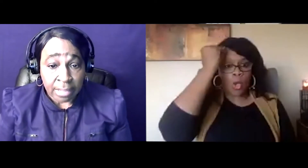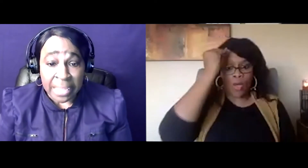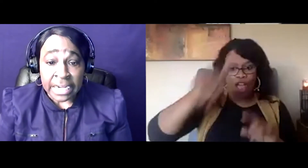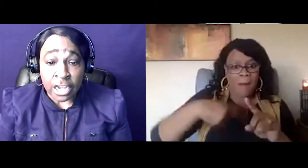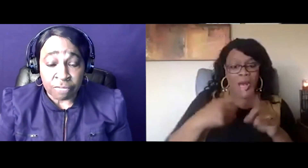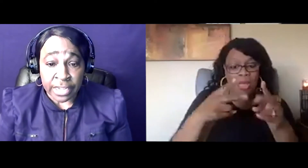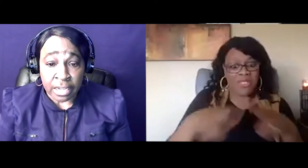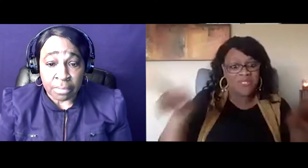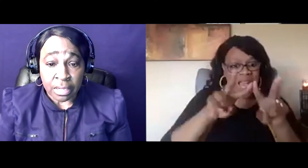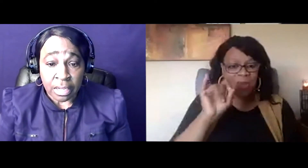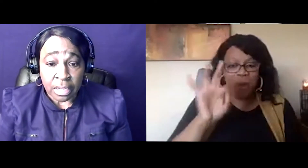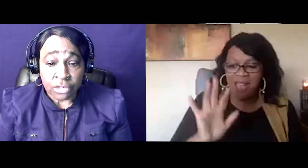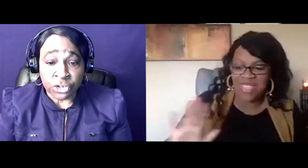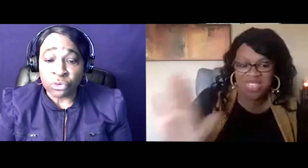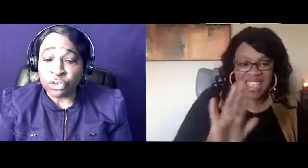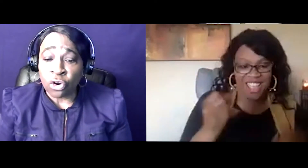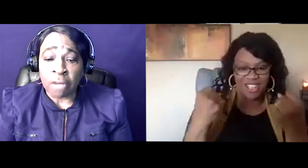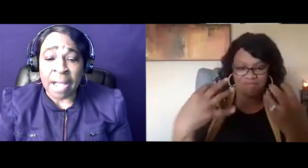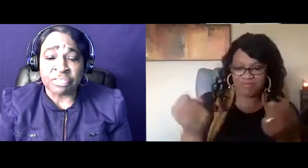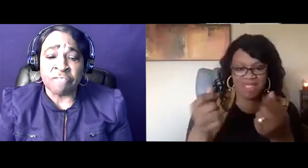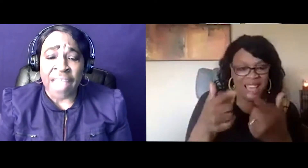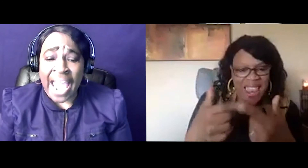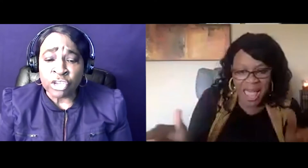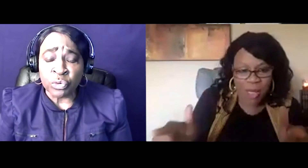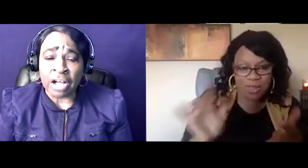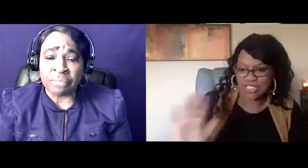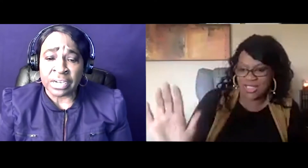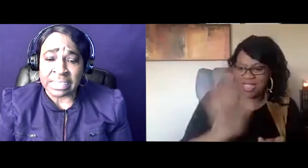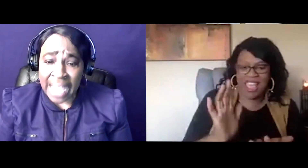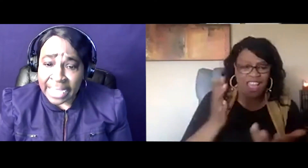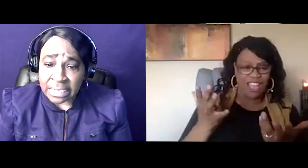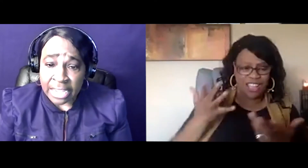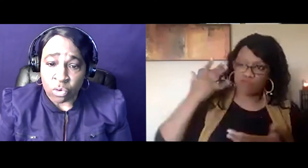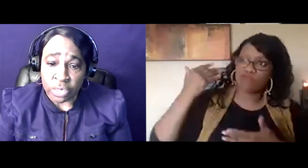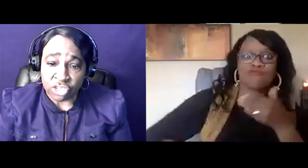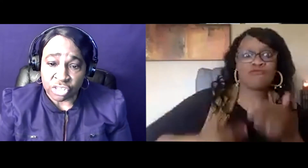Many of them don't know about the value of their sign language.